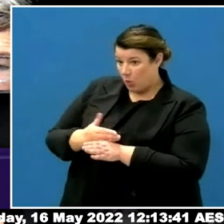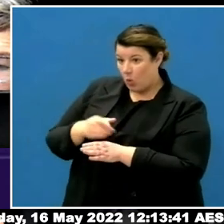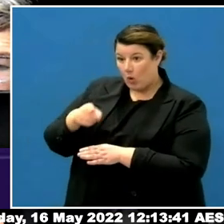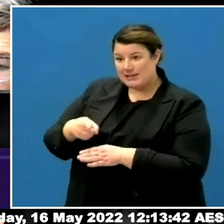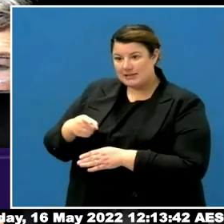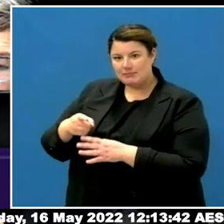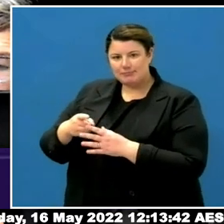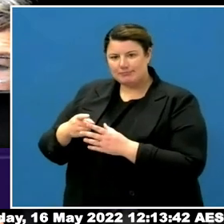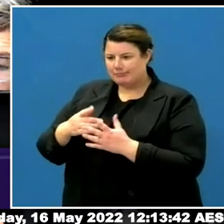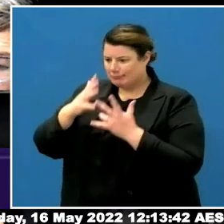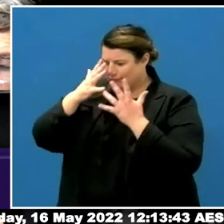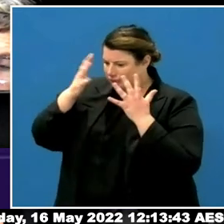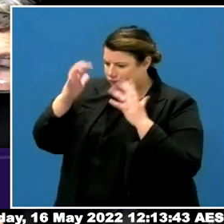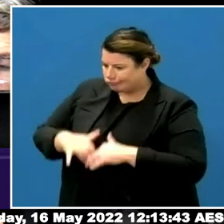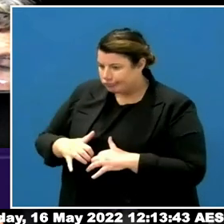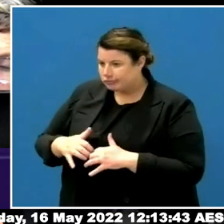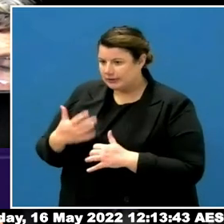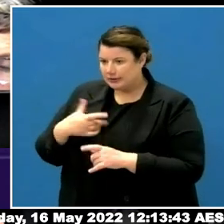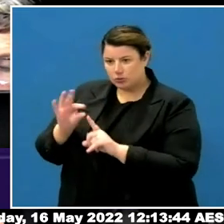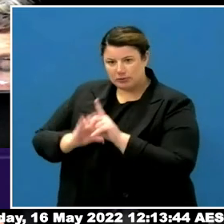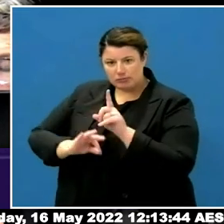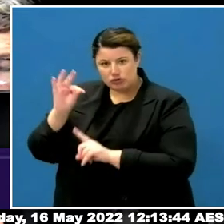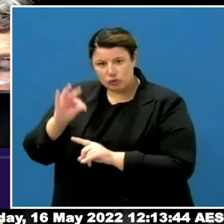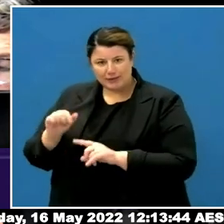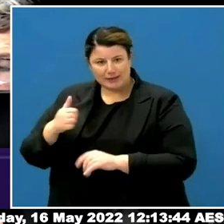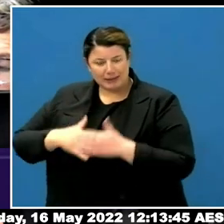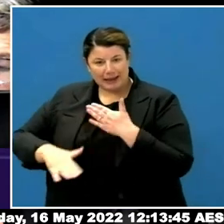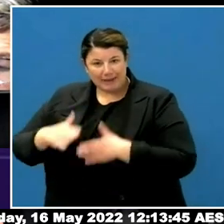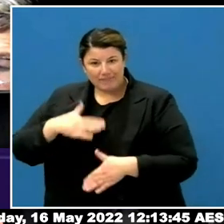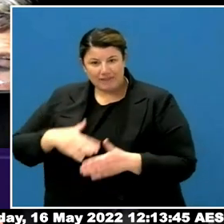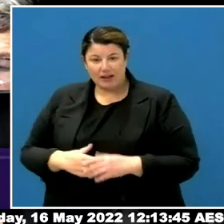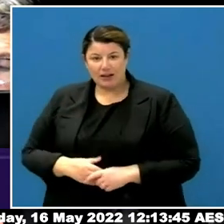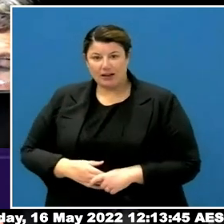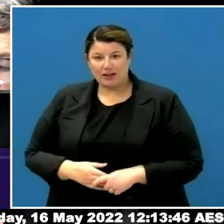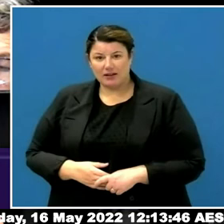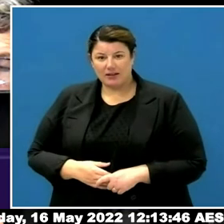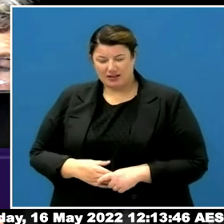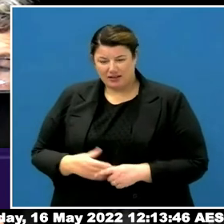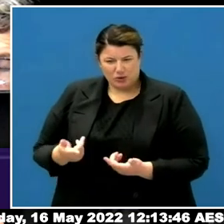Exactly, yes. MR FOGARTY: Did you expect that Afford and its workers would understand that concept?